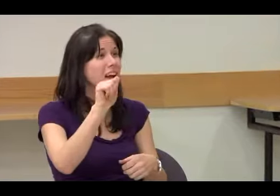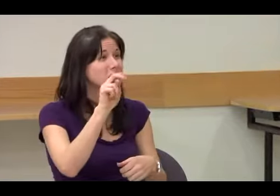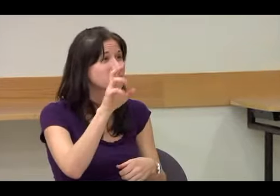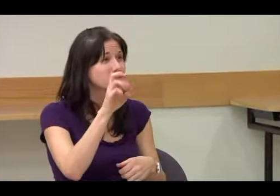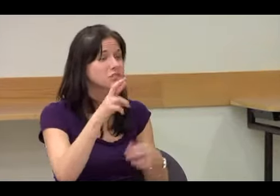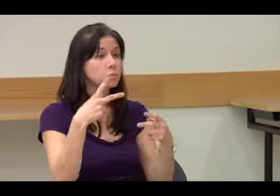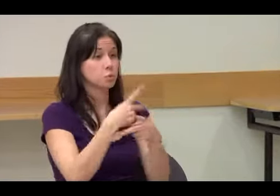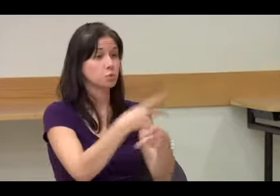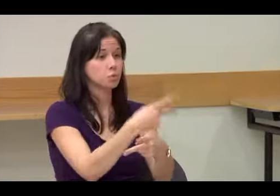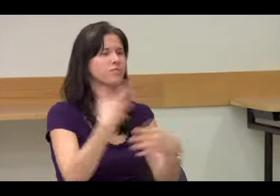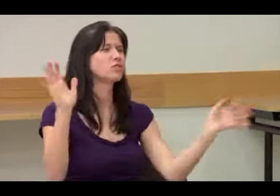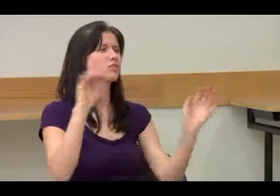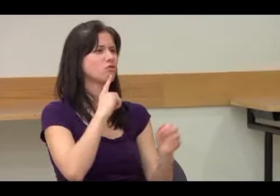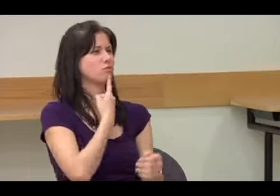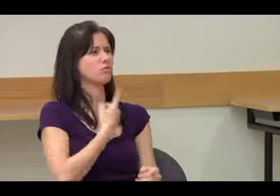like cancer, becomes really serious.